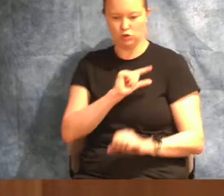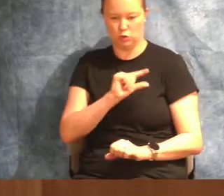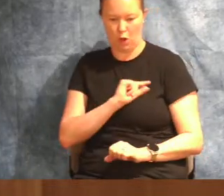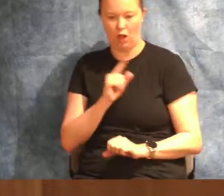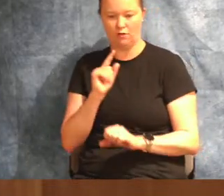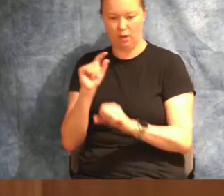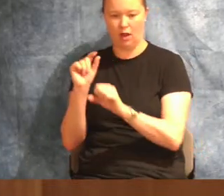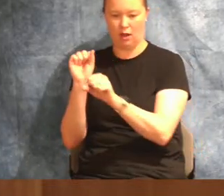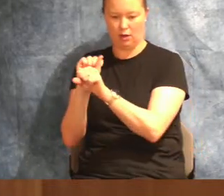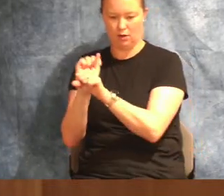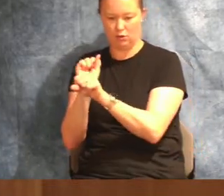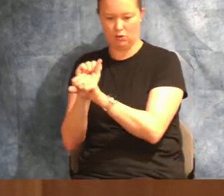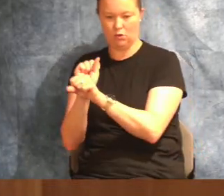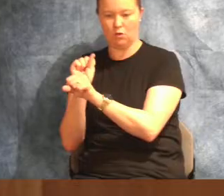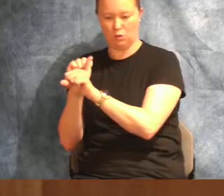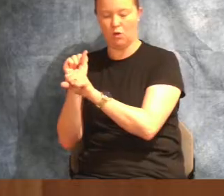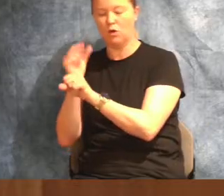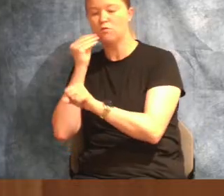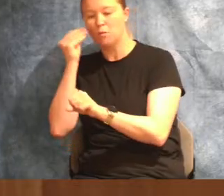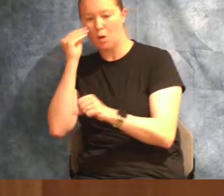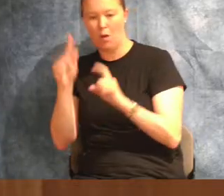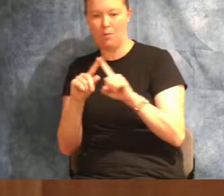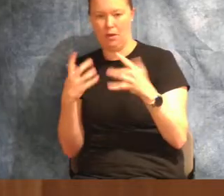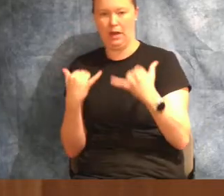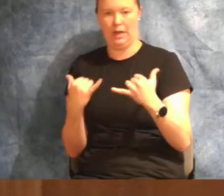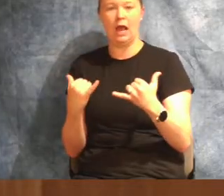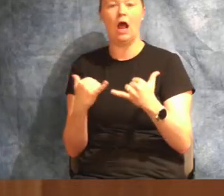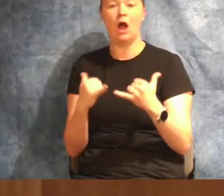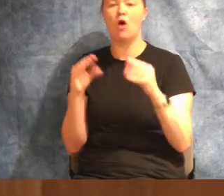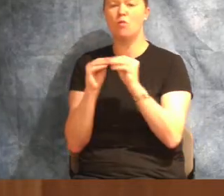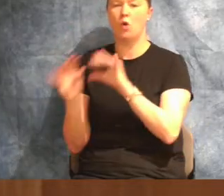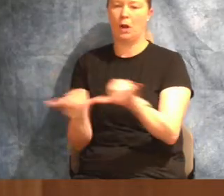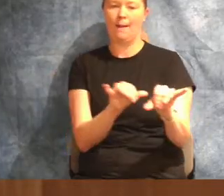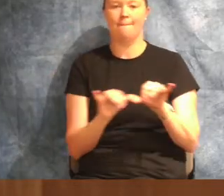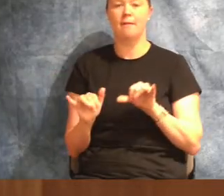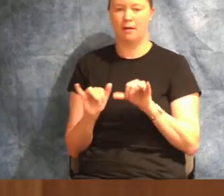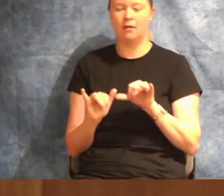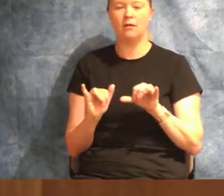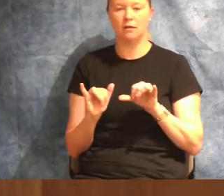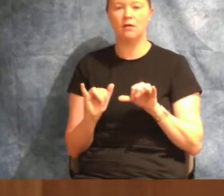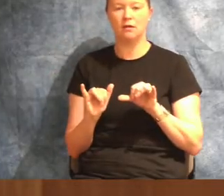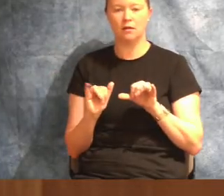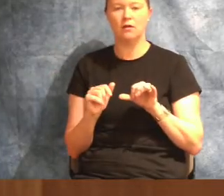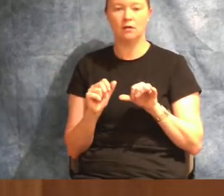remote work program. But now since it's a lot more common, the majority of our workforce is remote